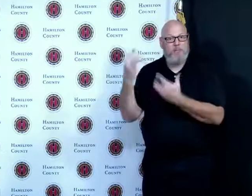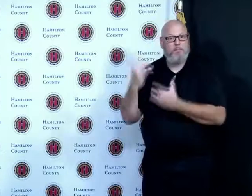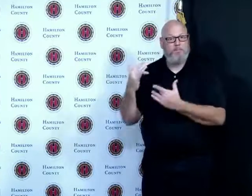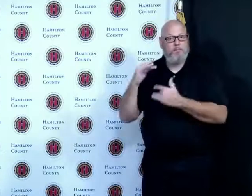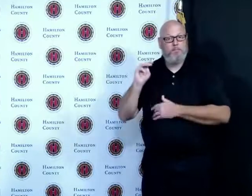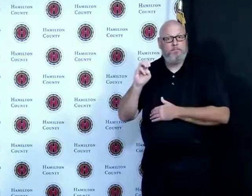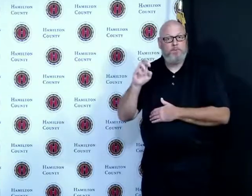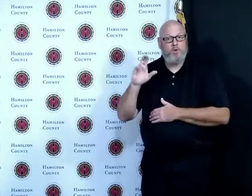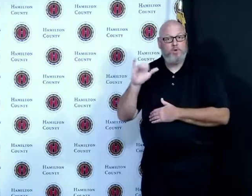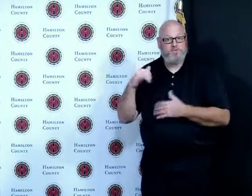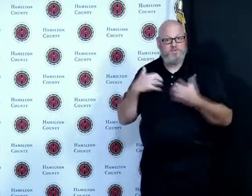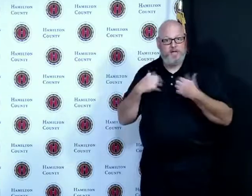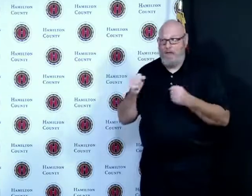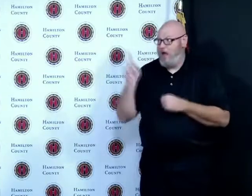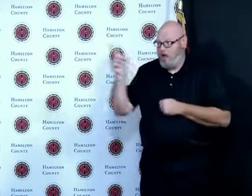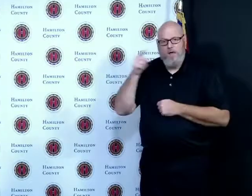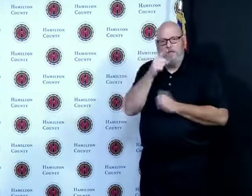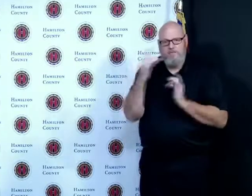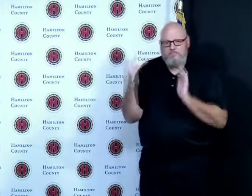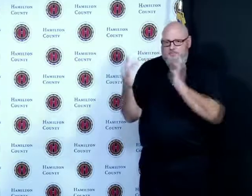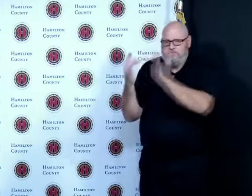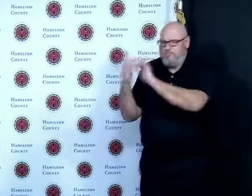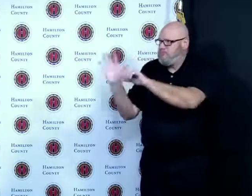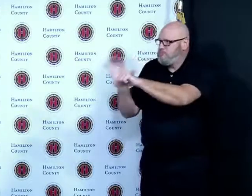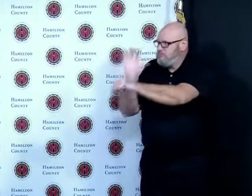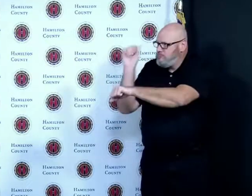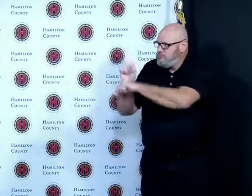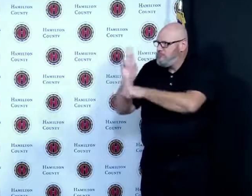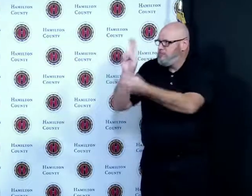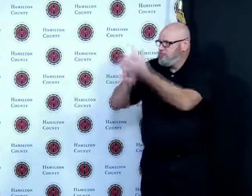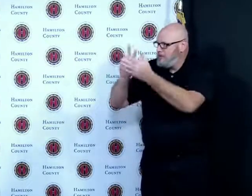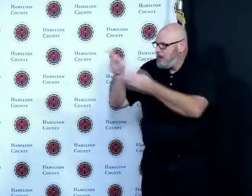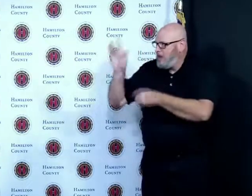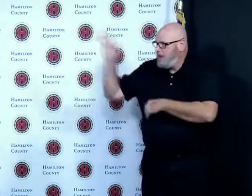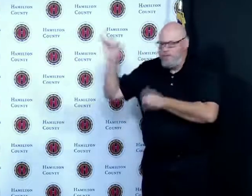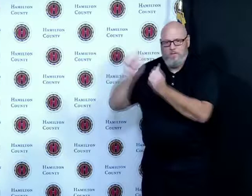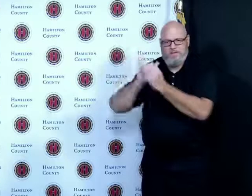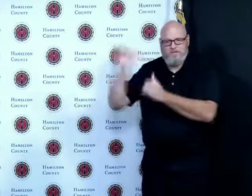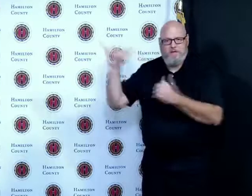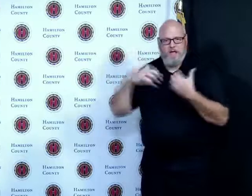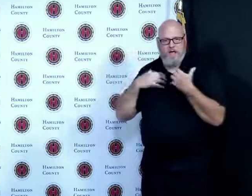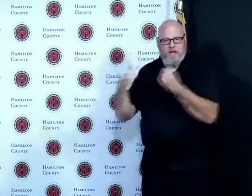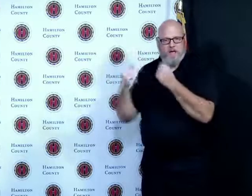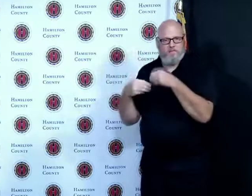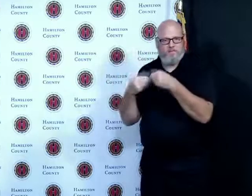but it is a navigational tool where we're trying to put all that information in one place so that's